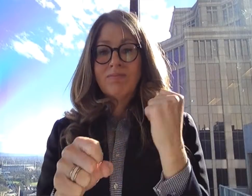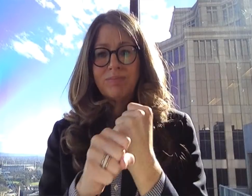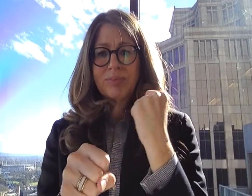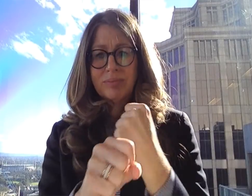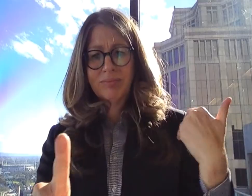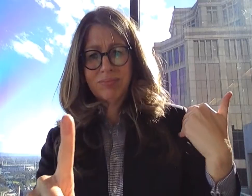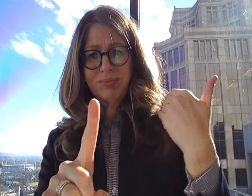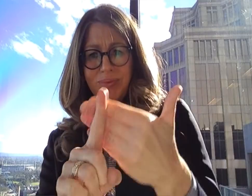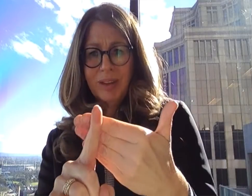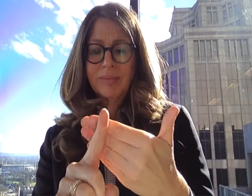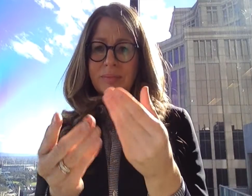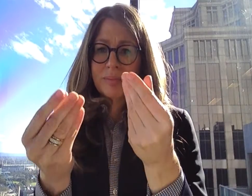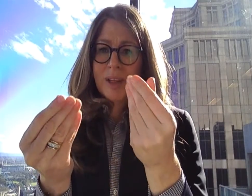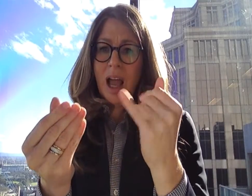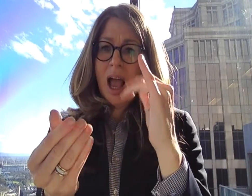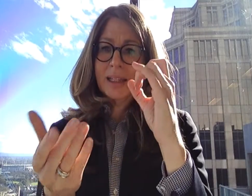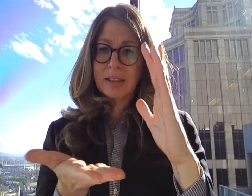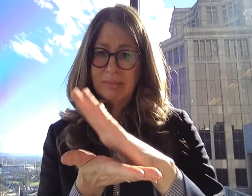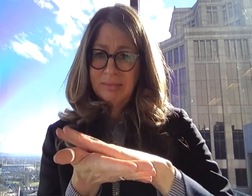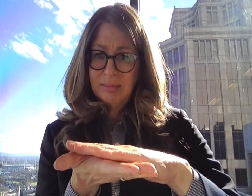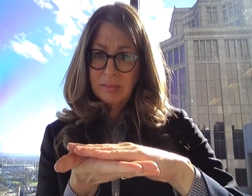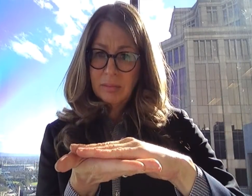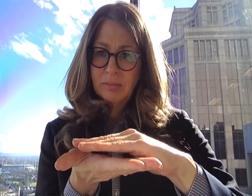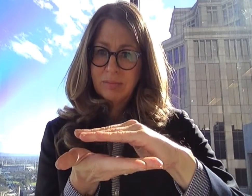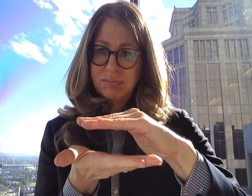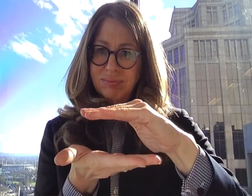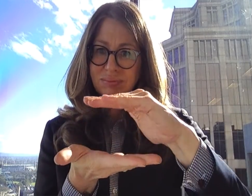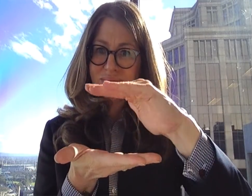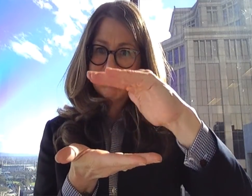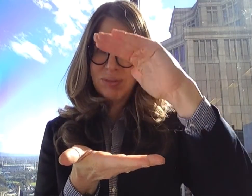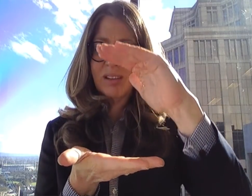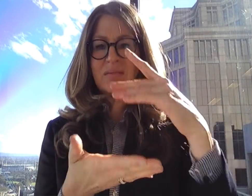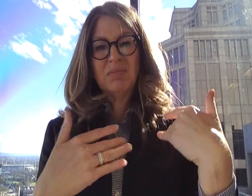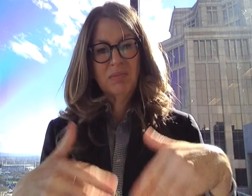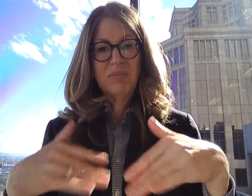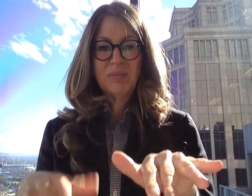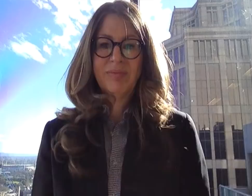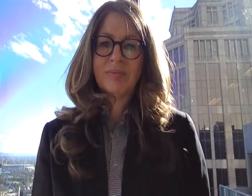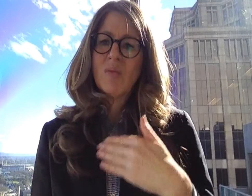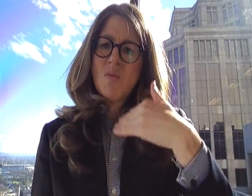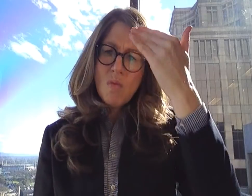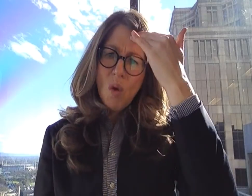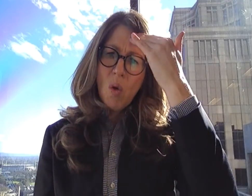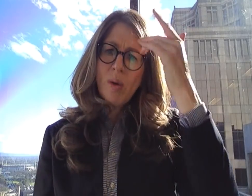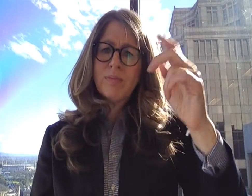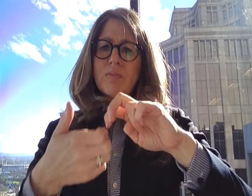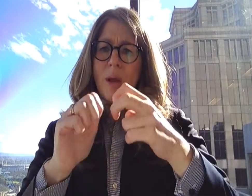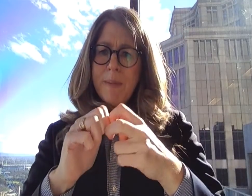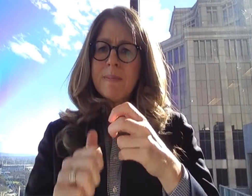Rebuilding the ICSD finances I wish Dr Rukhledev the best of luck with his pending